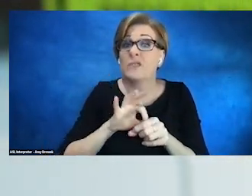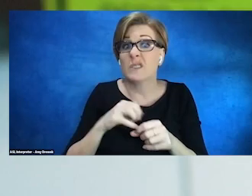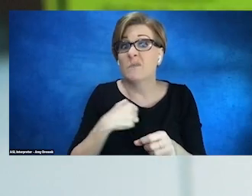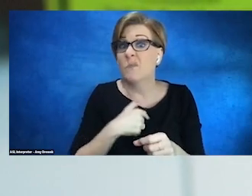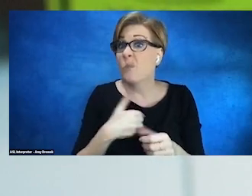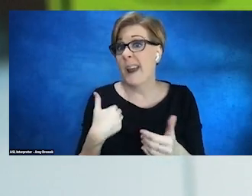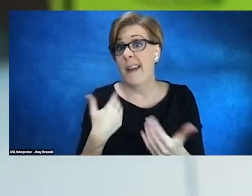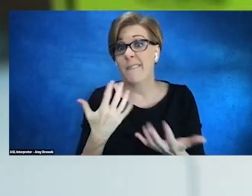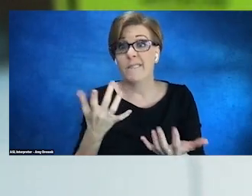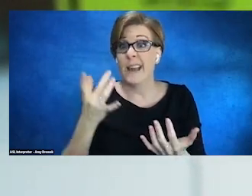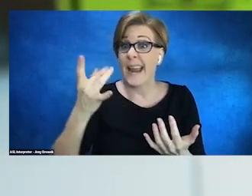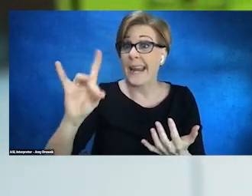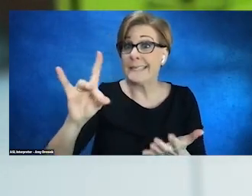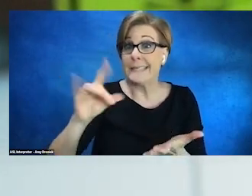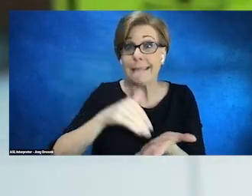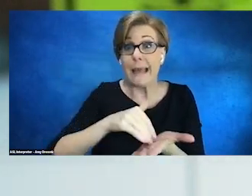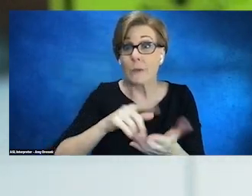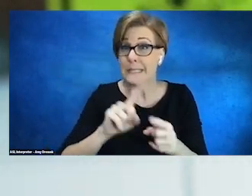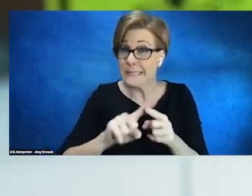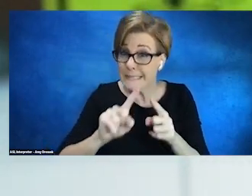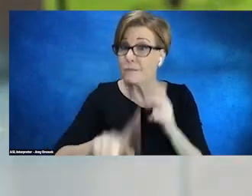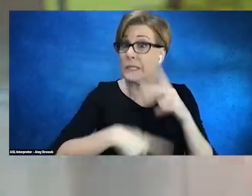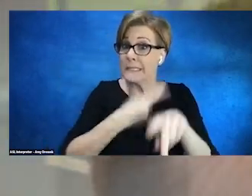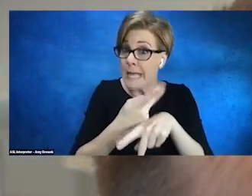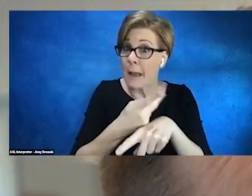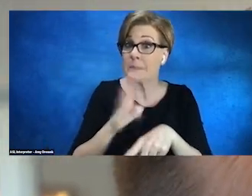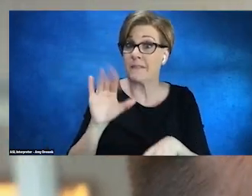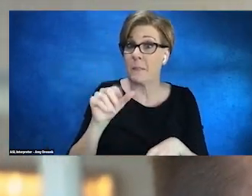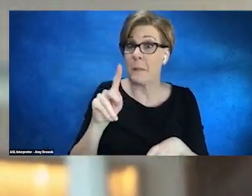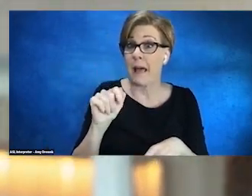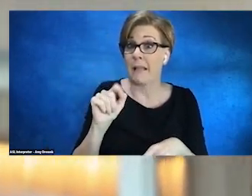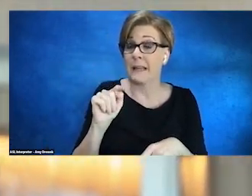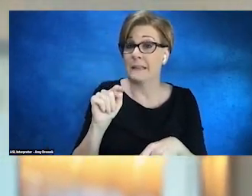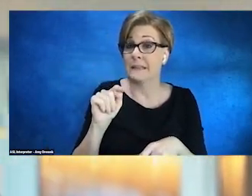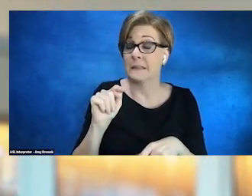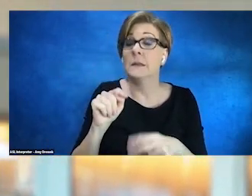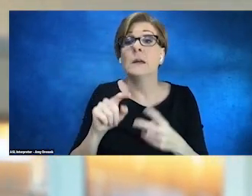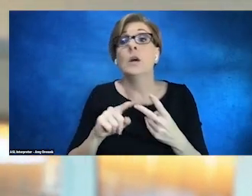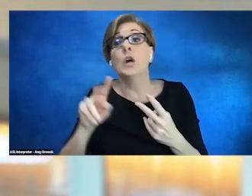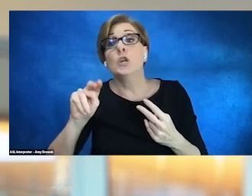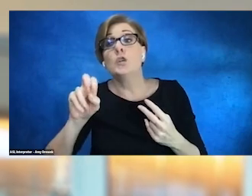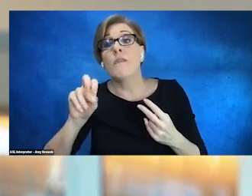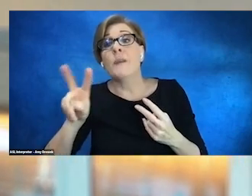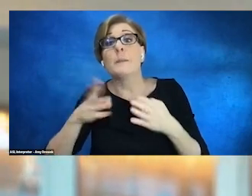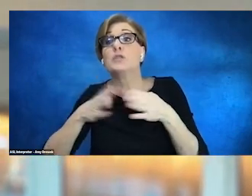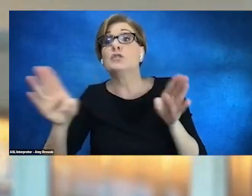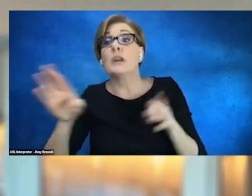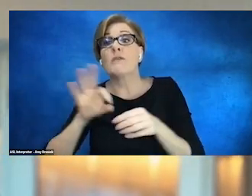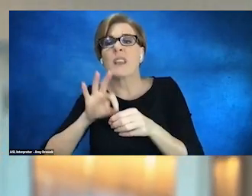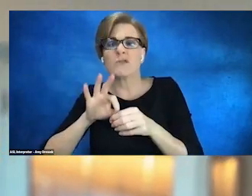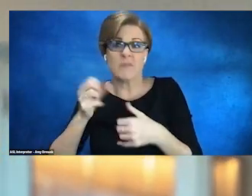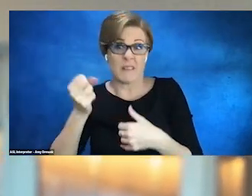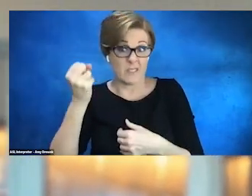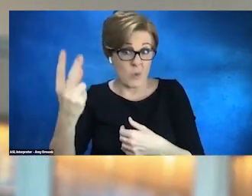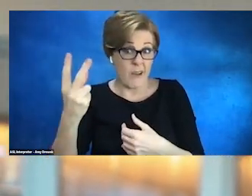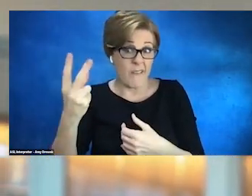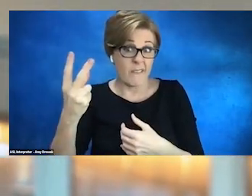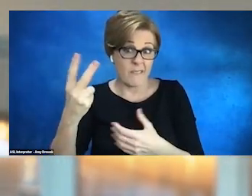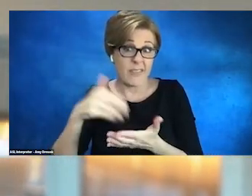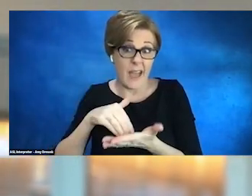we have upwards of 18,000 different ballot styles in a November general election we have upwards of